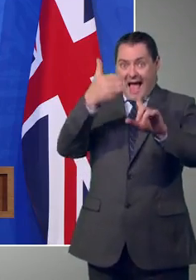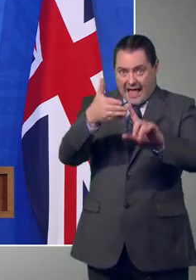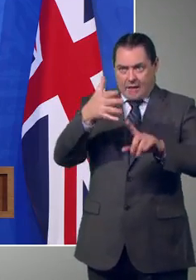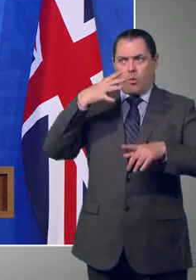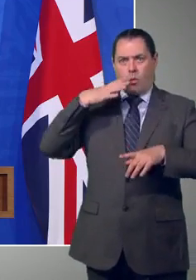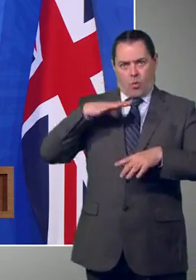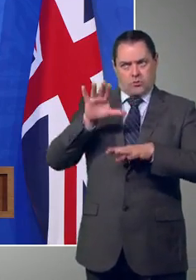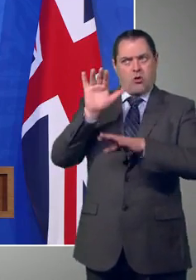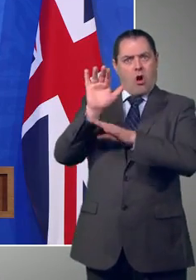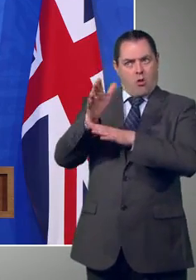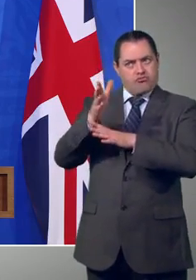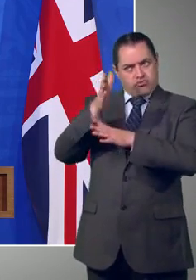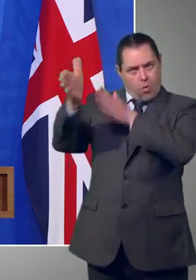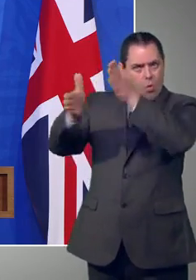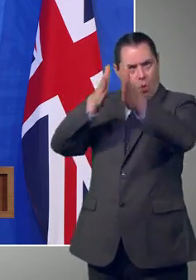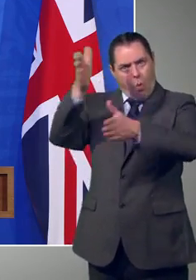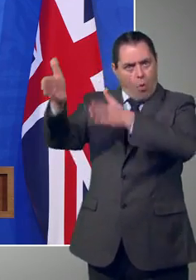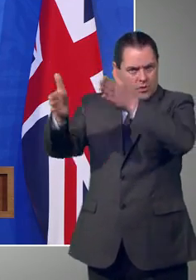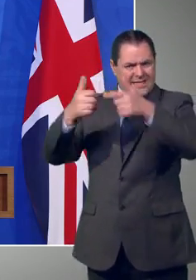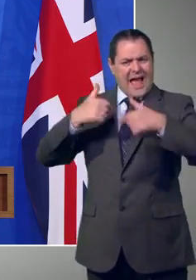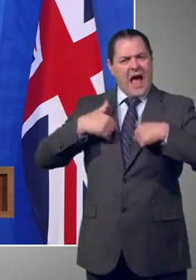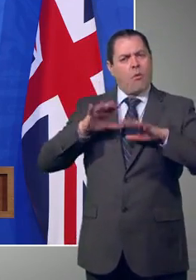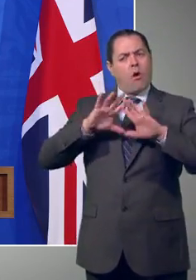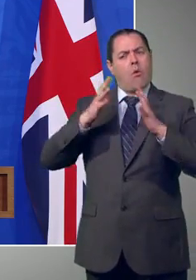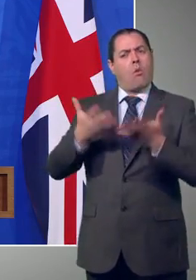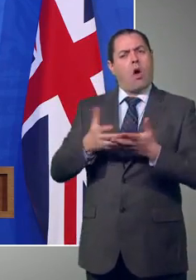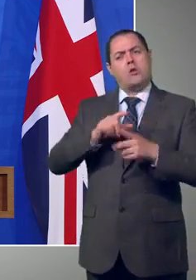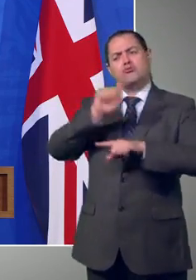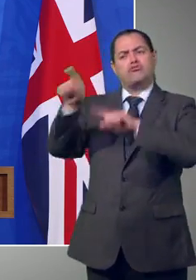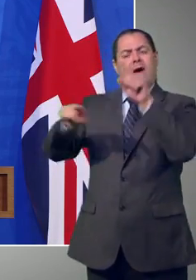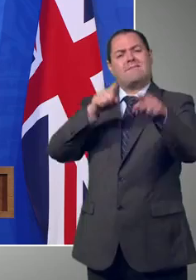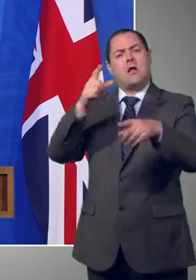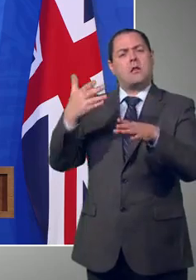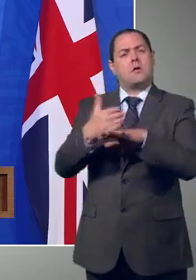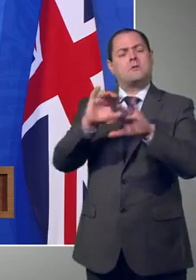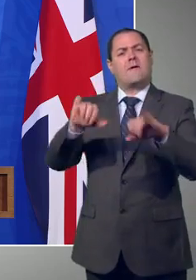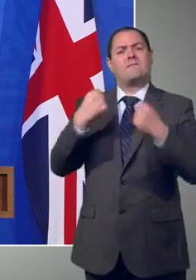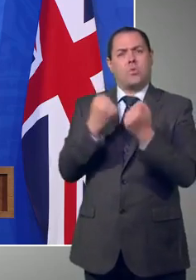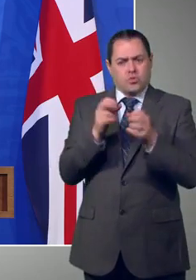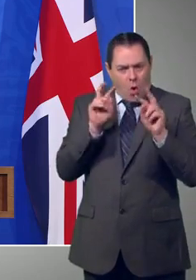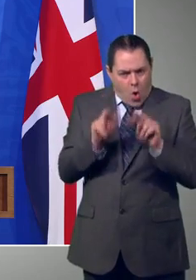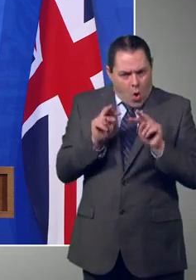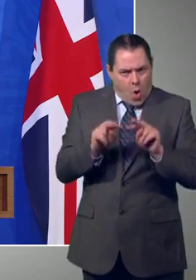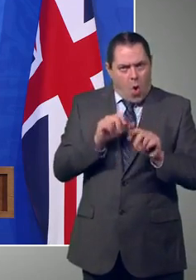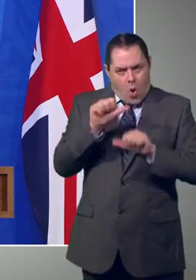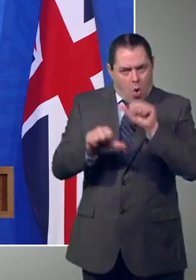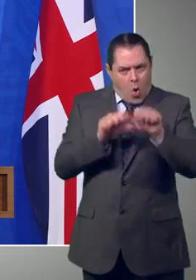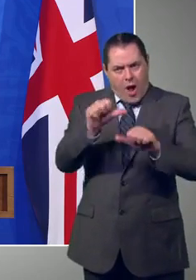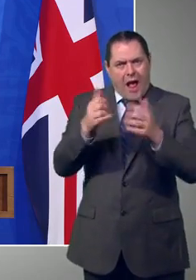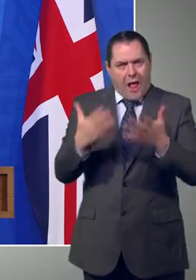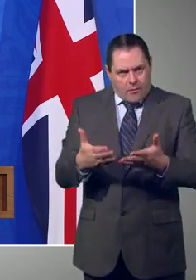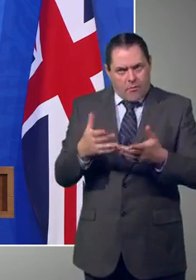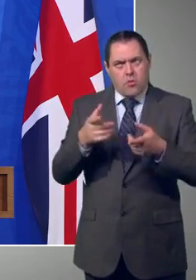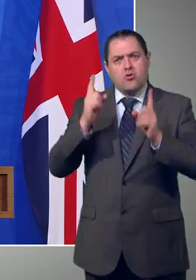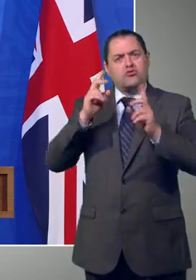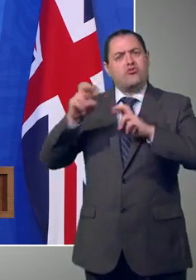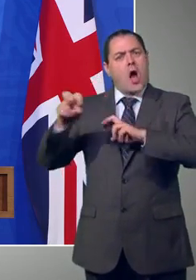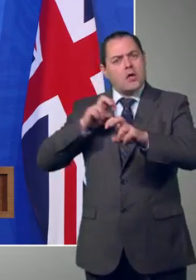the global travel task force has been has been working on something I work with the transport Secretary the home